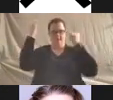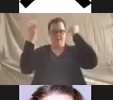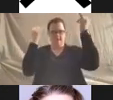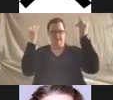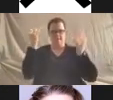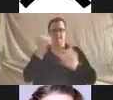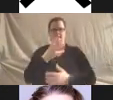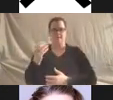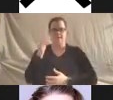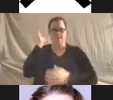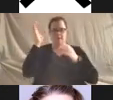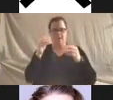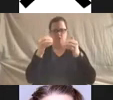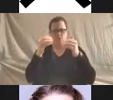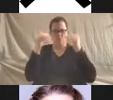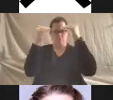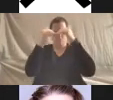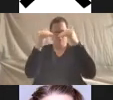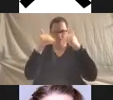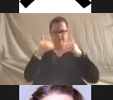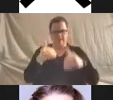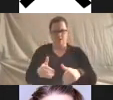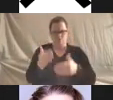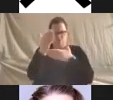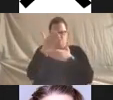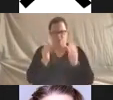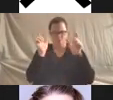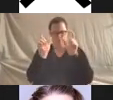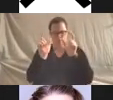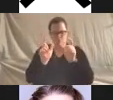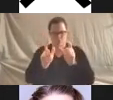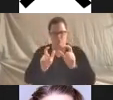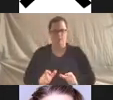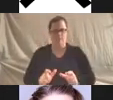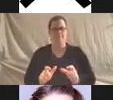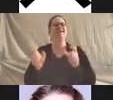and break it down into little pieces of administrative change